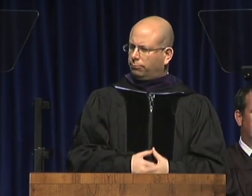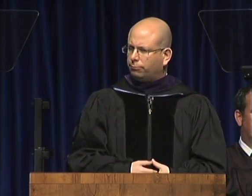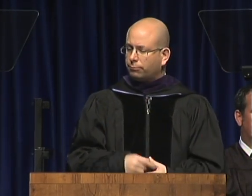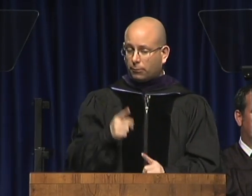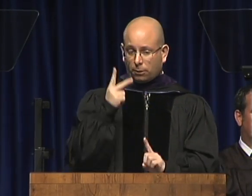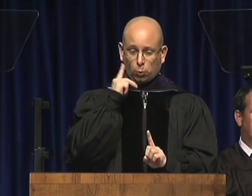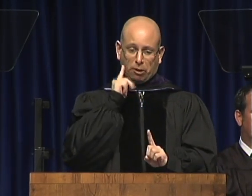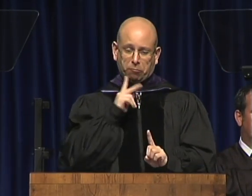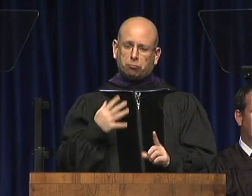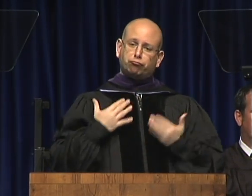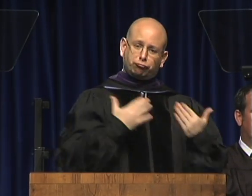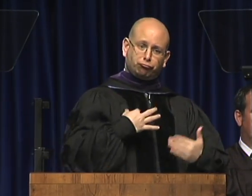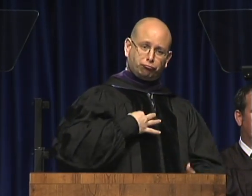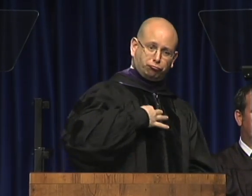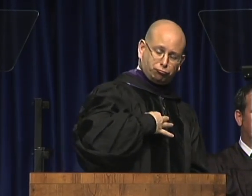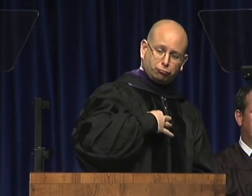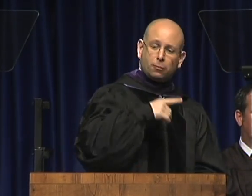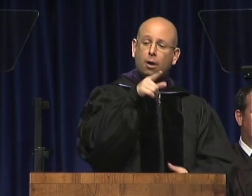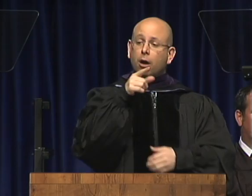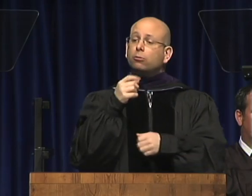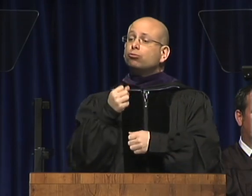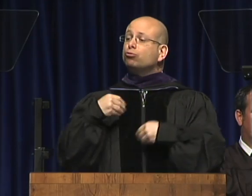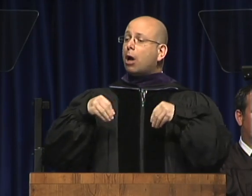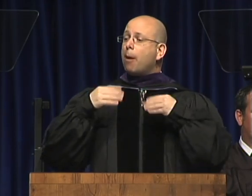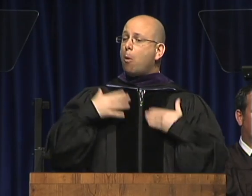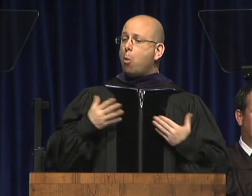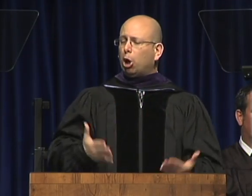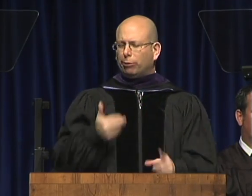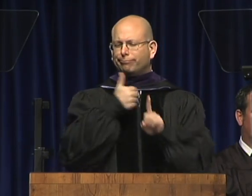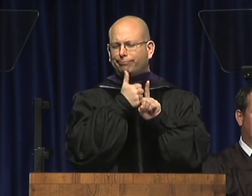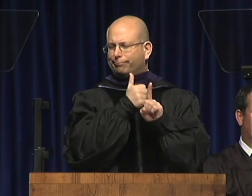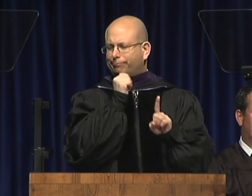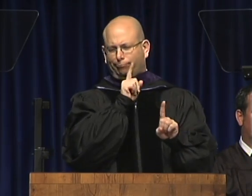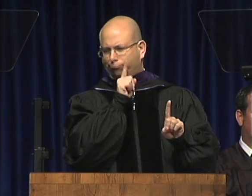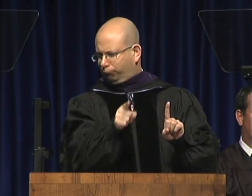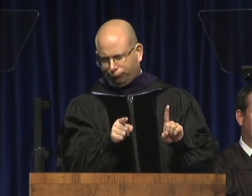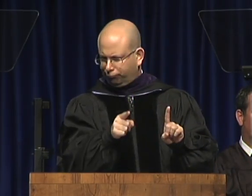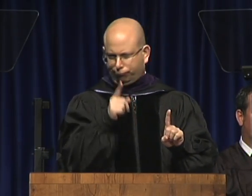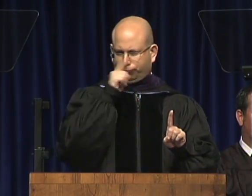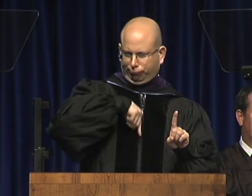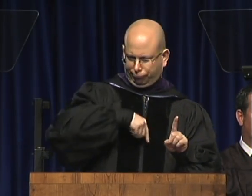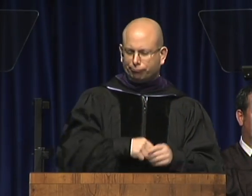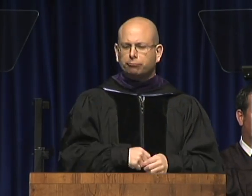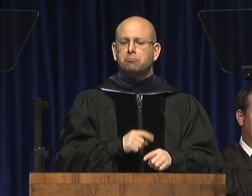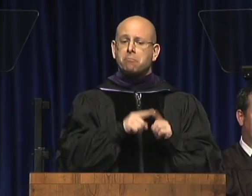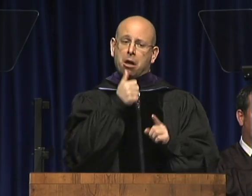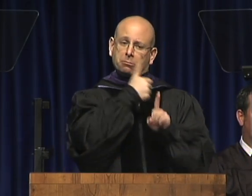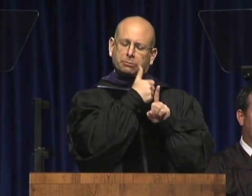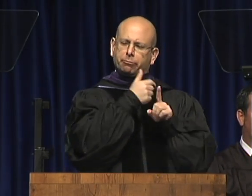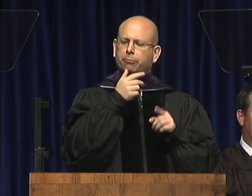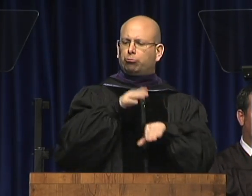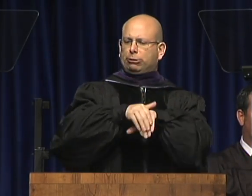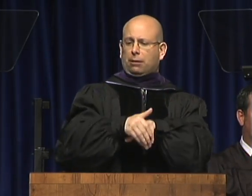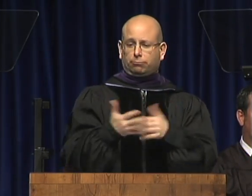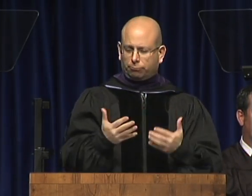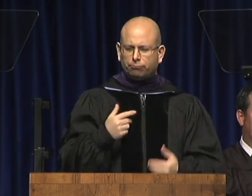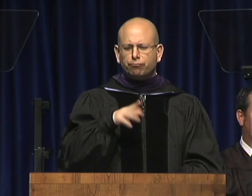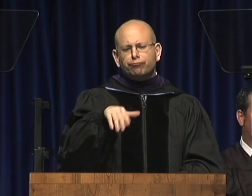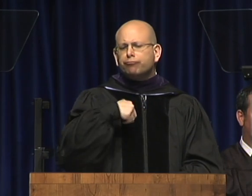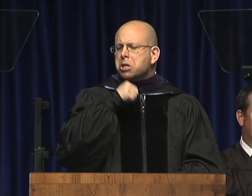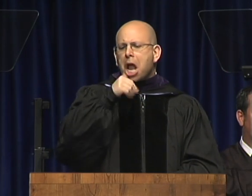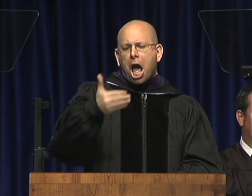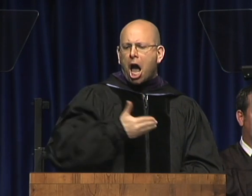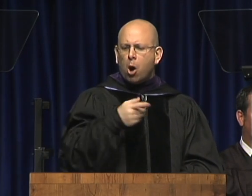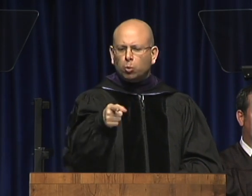when the shop owner -- and he wasn't a real shop owner,